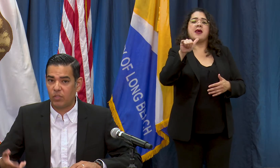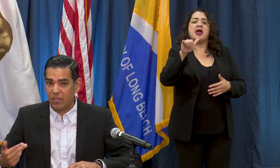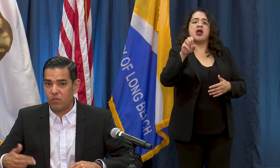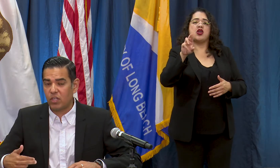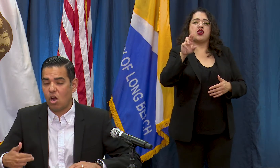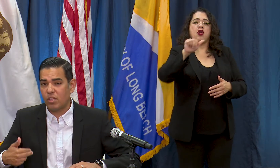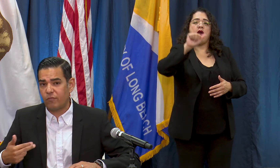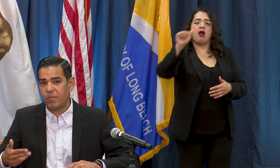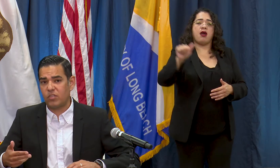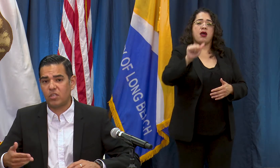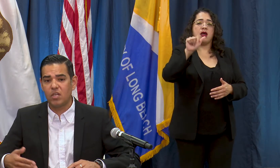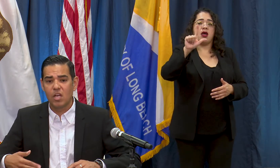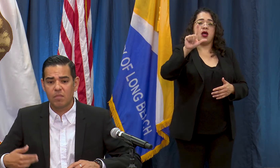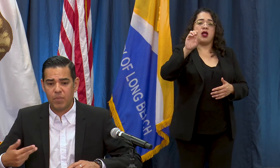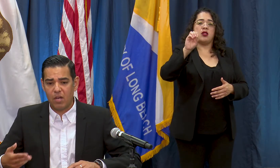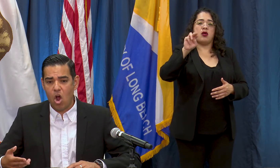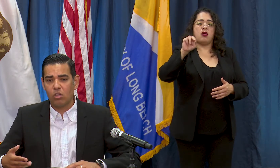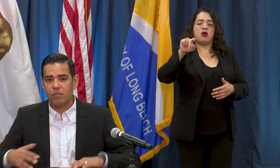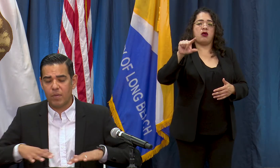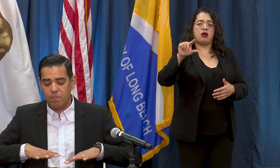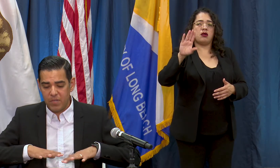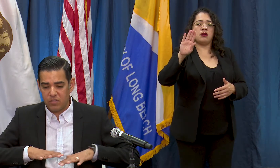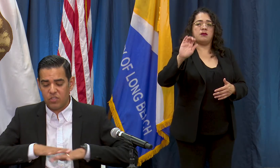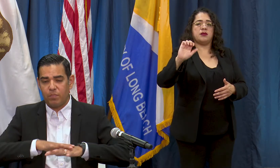we'll give you the call in information but all of the Business Improvement